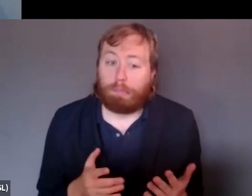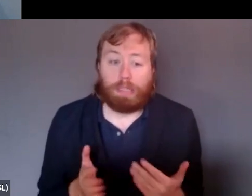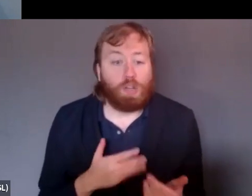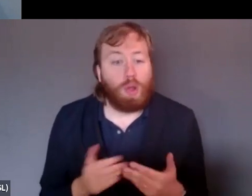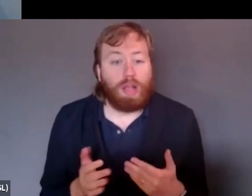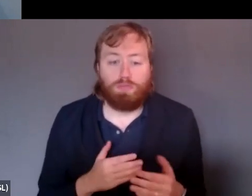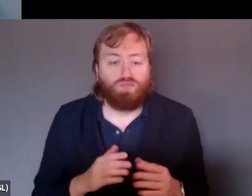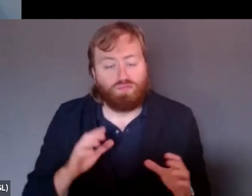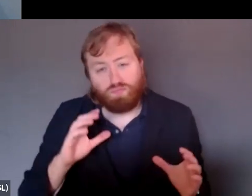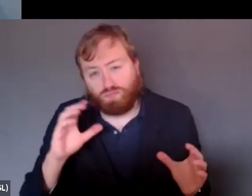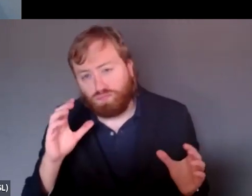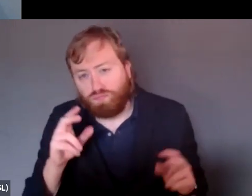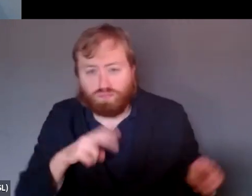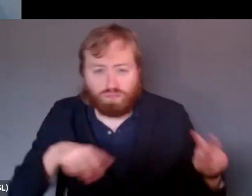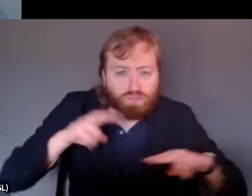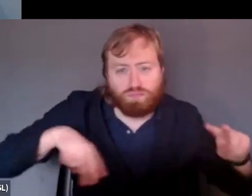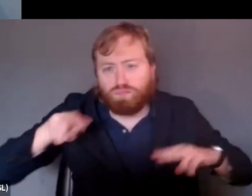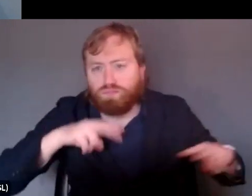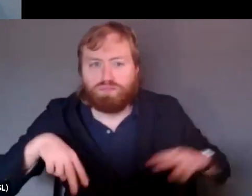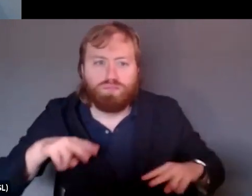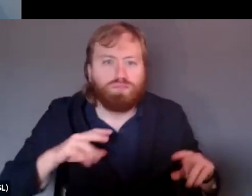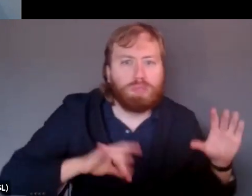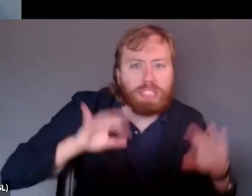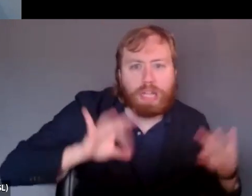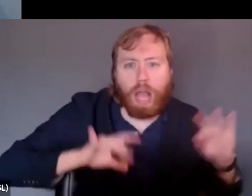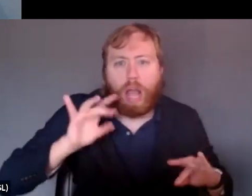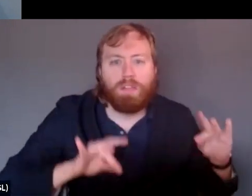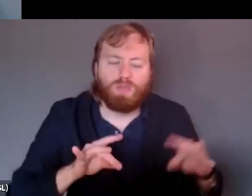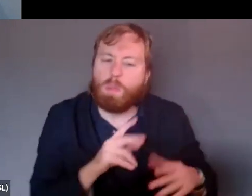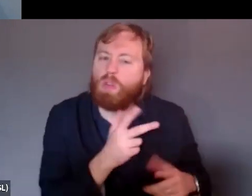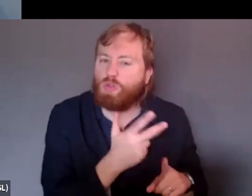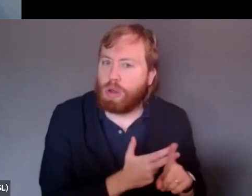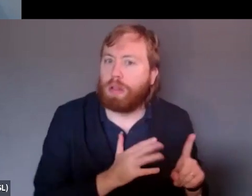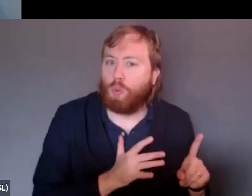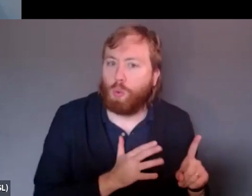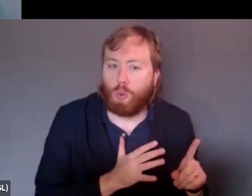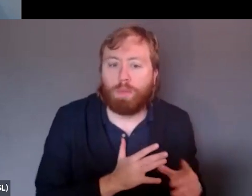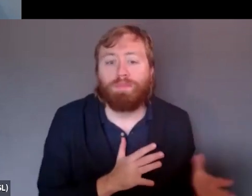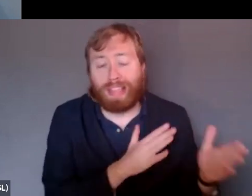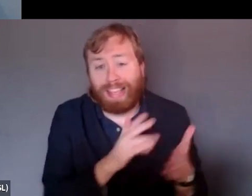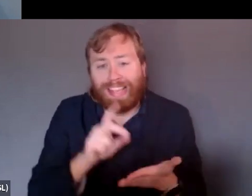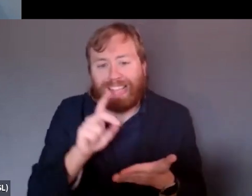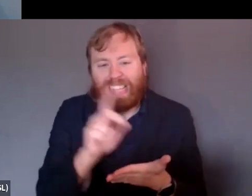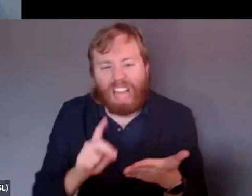That was probably two or three months altogether, maybe two. Then the rest of it really was development and QA.